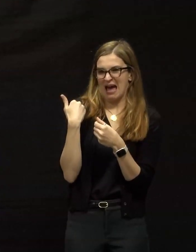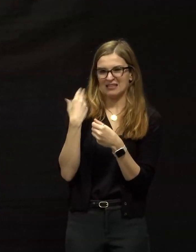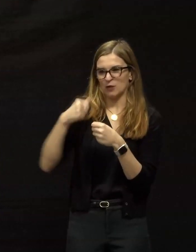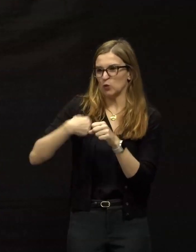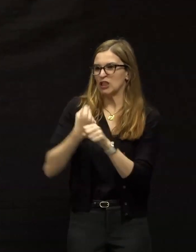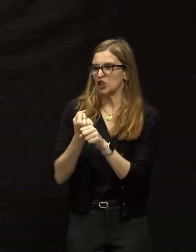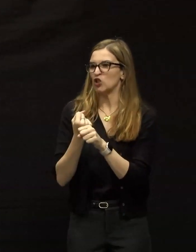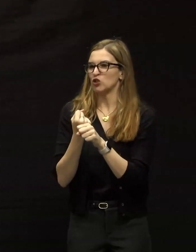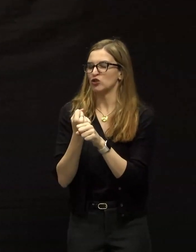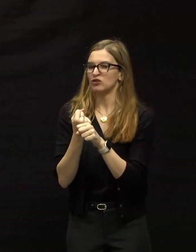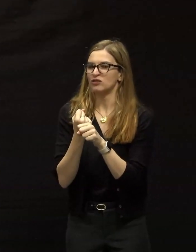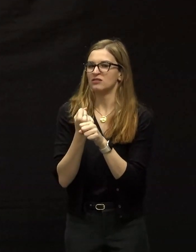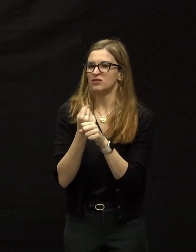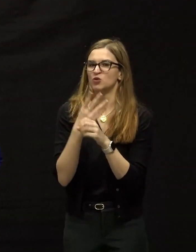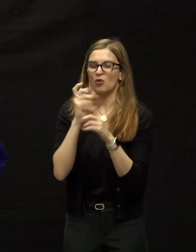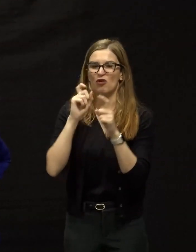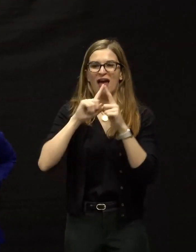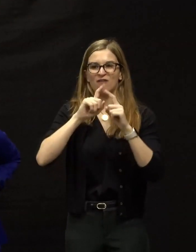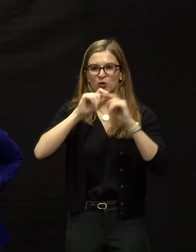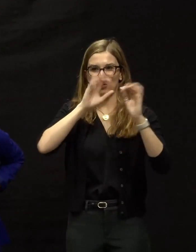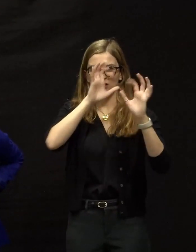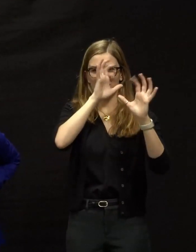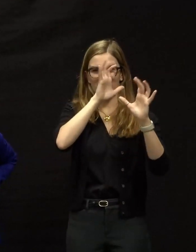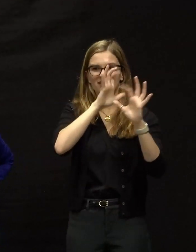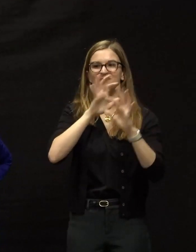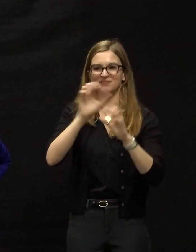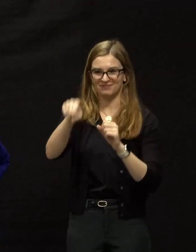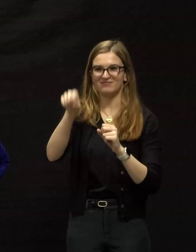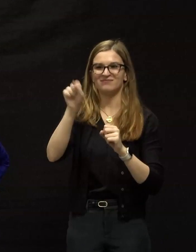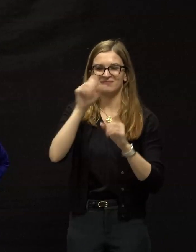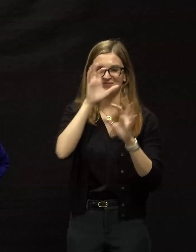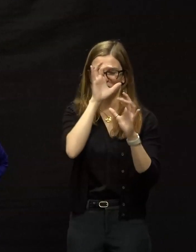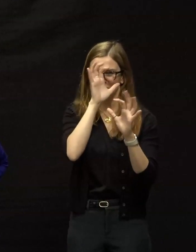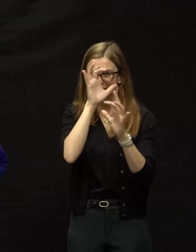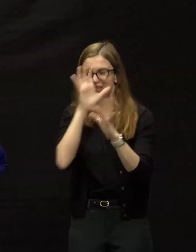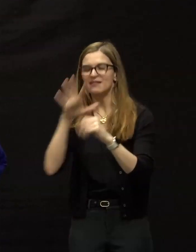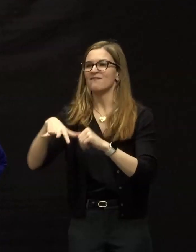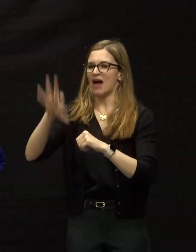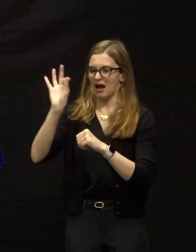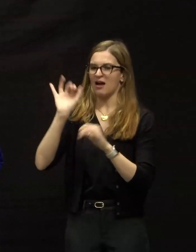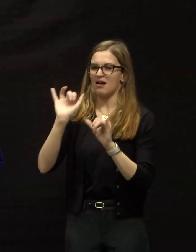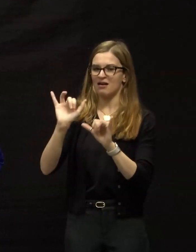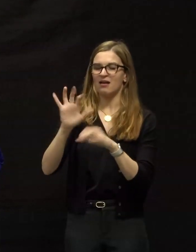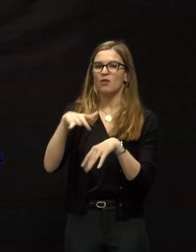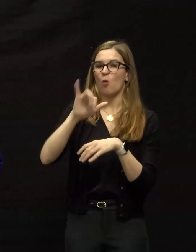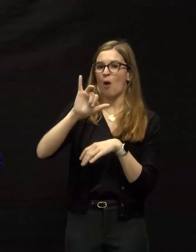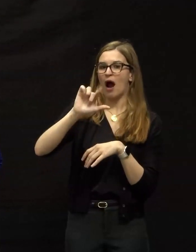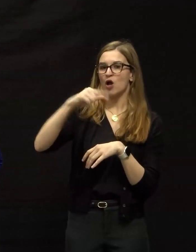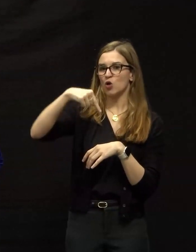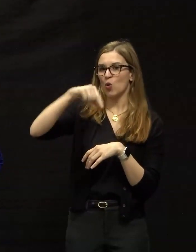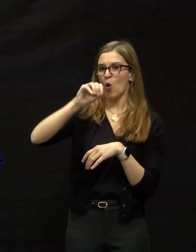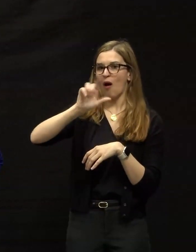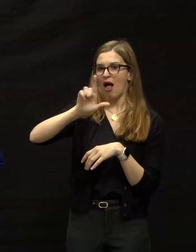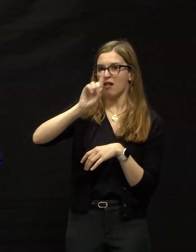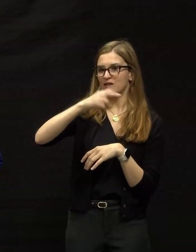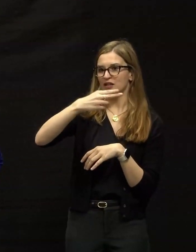are new within the last several years actually. So we've been really on the hunt for those and were able to locate those.